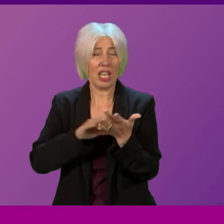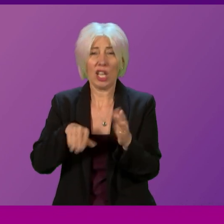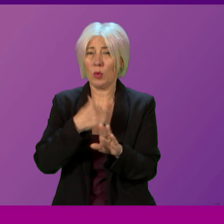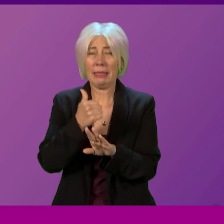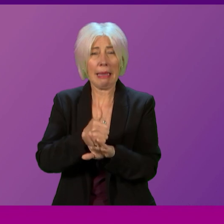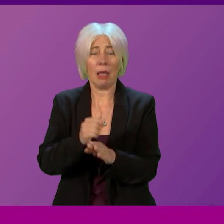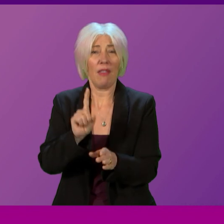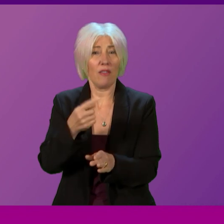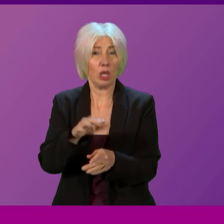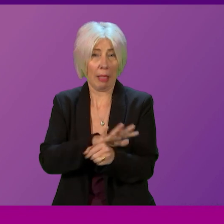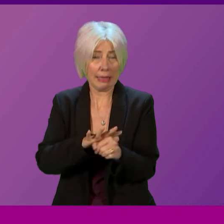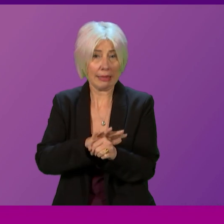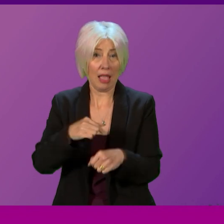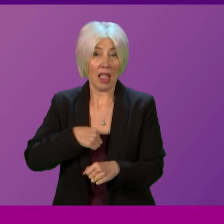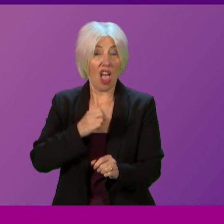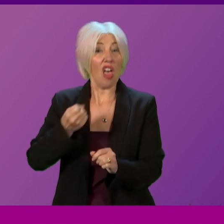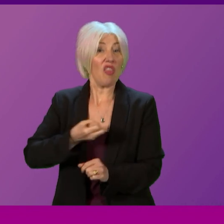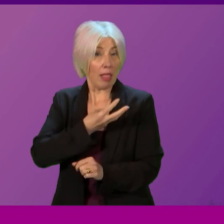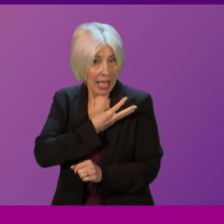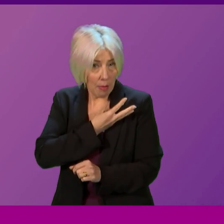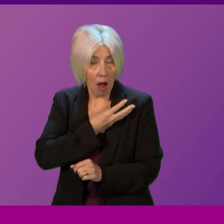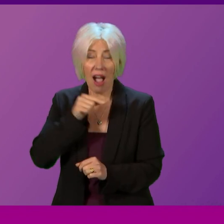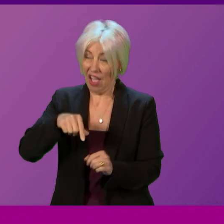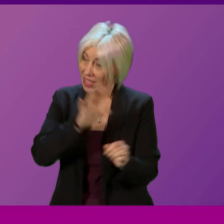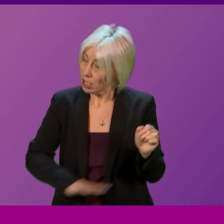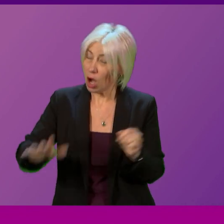Party’s and our country’s greatest-ever public service achievement.